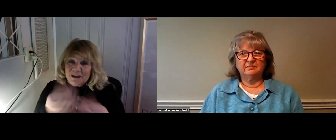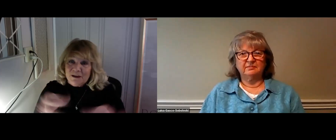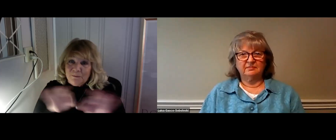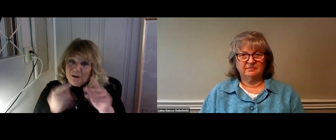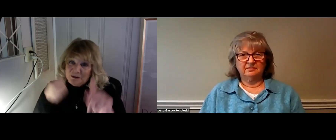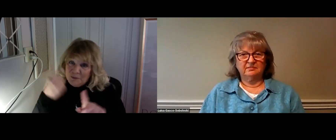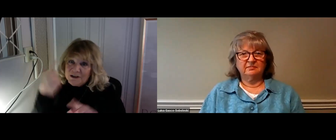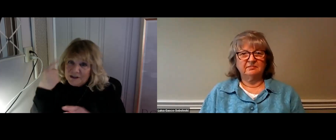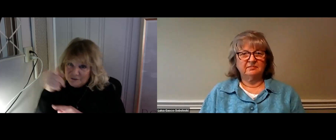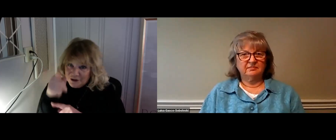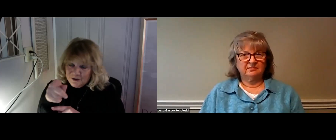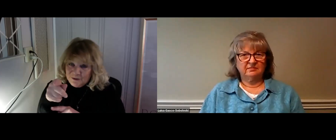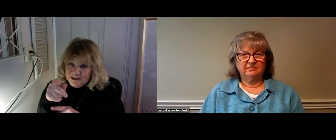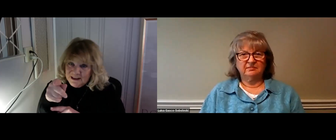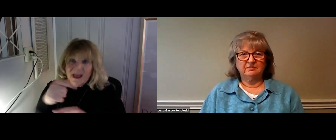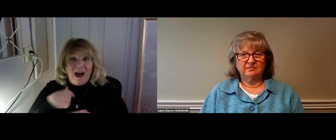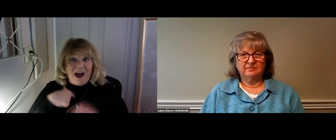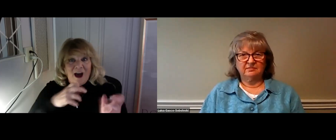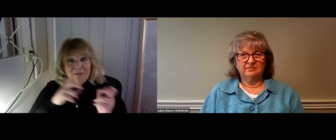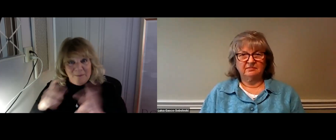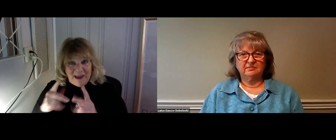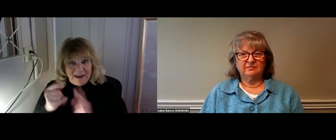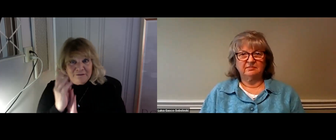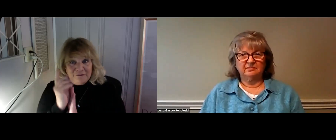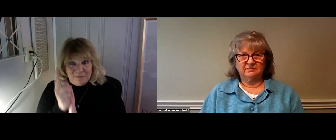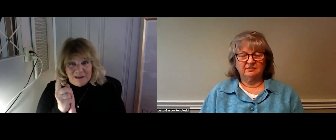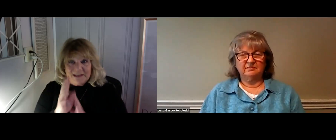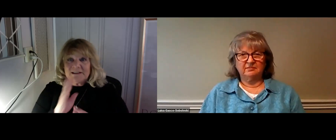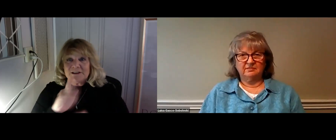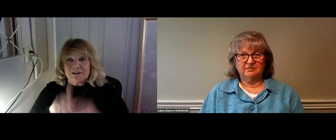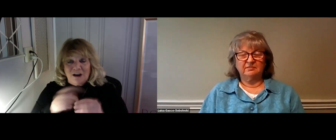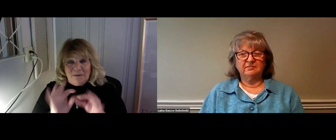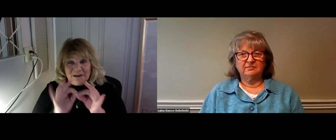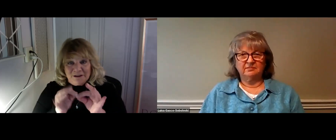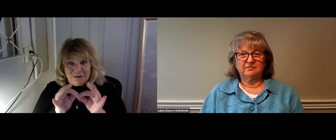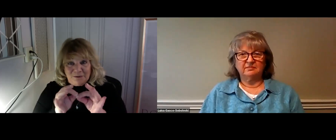important points for you. I'll be back in a few minutes to talk about interpreting